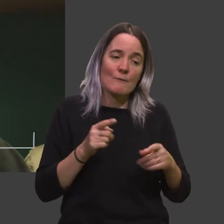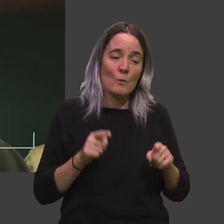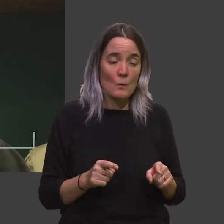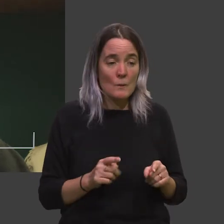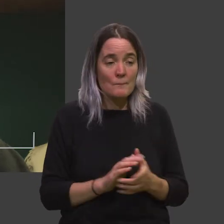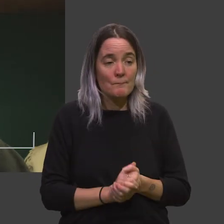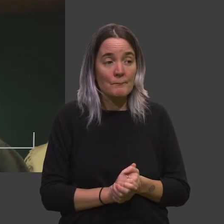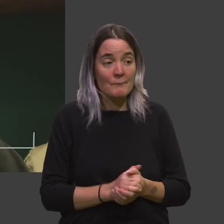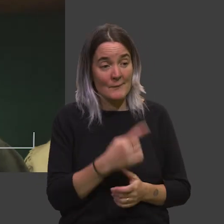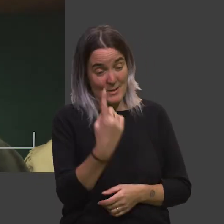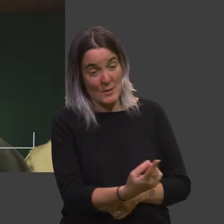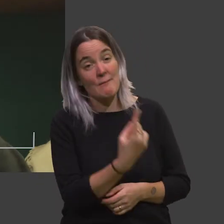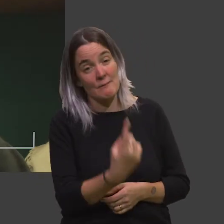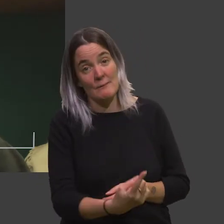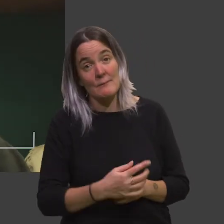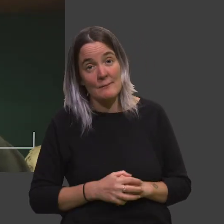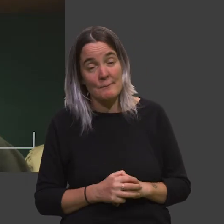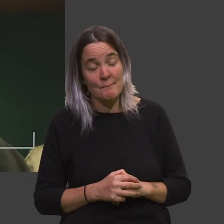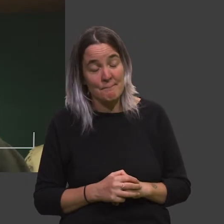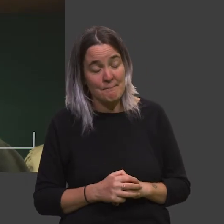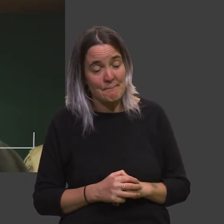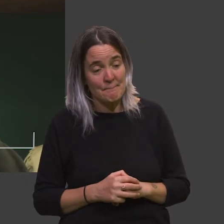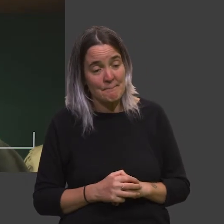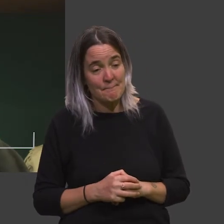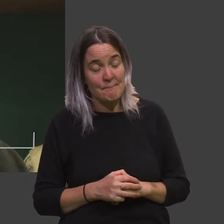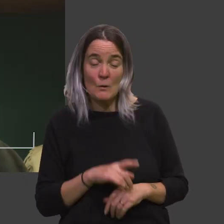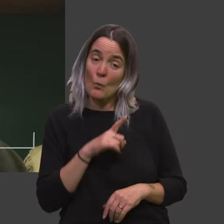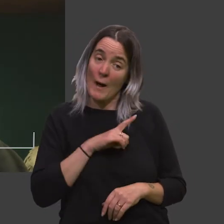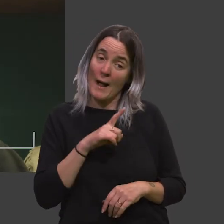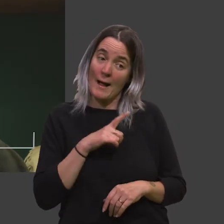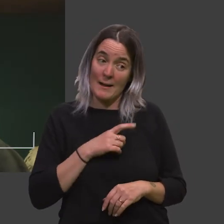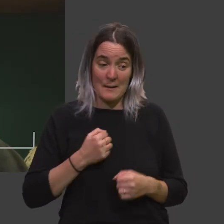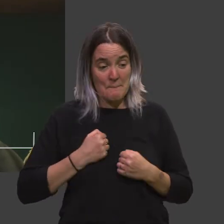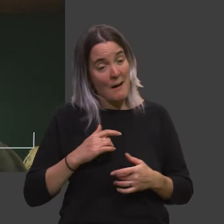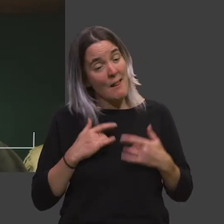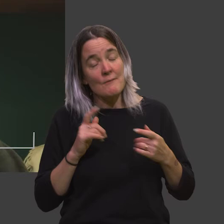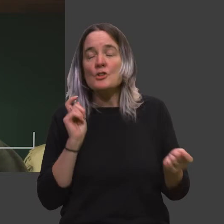is you. Because you've changed my life, Enfys.